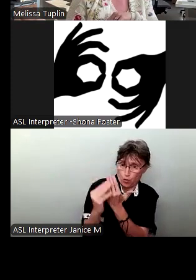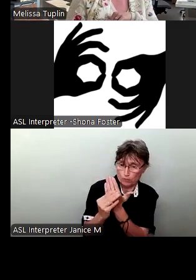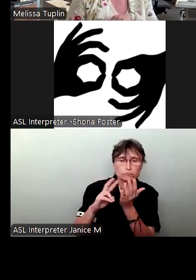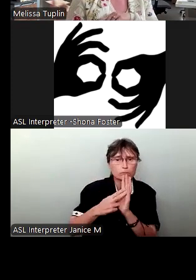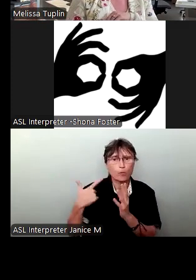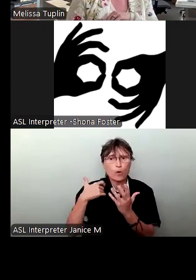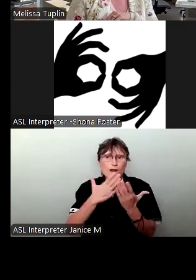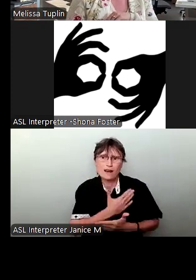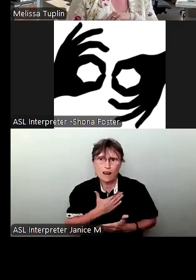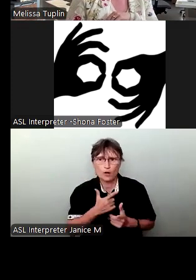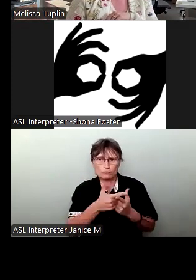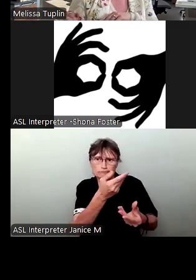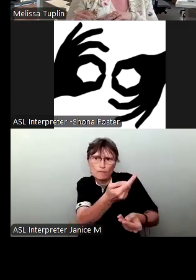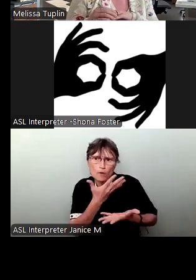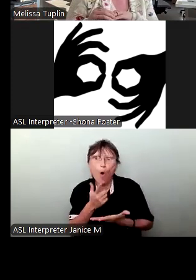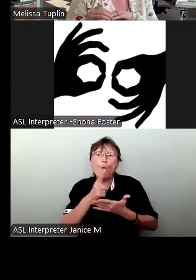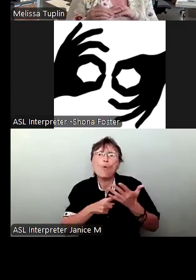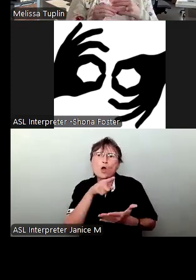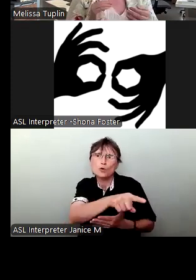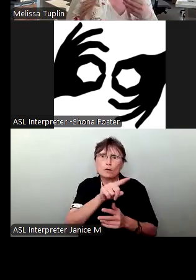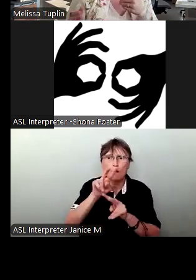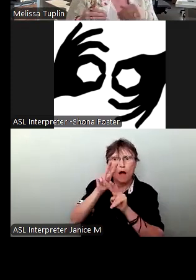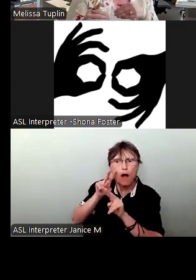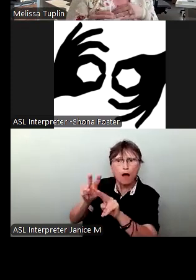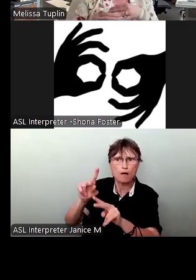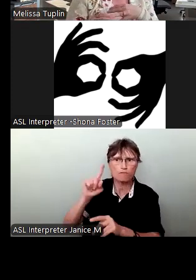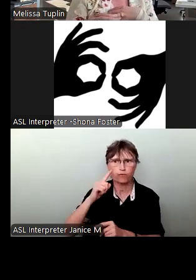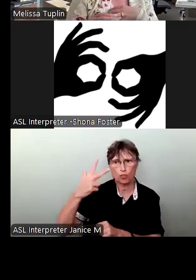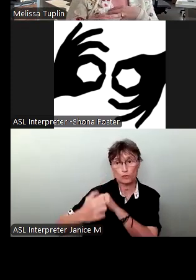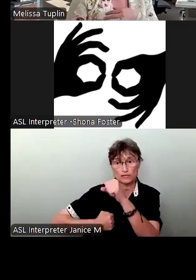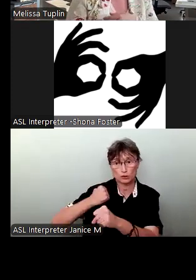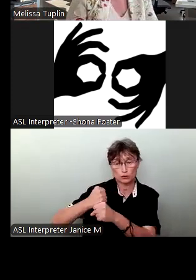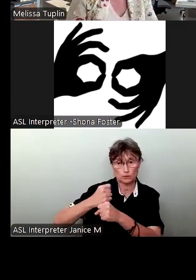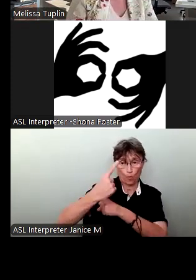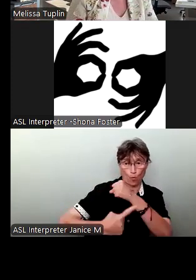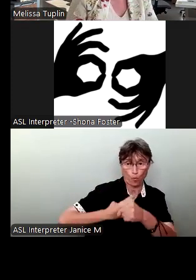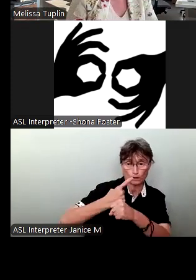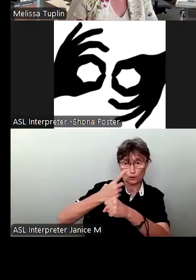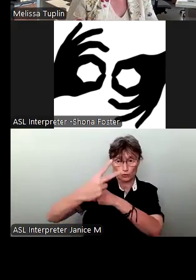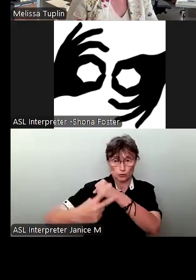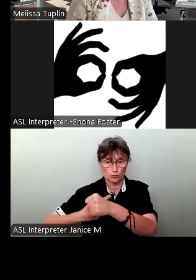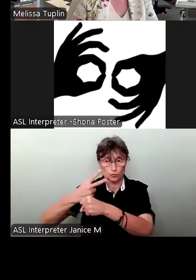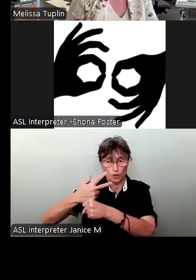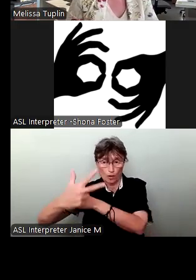fees within three years. And I do want to note that, while we know that access to operational